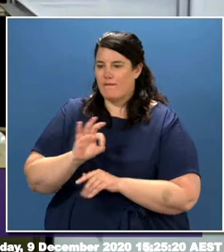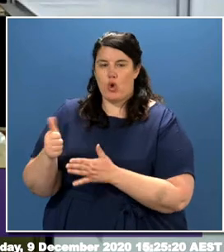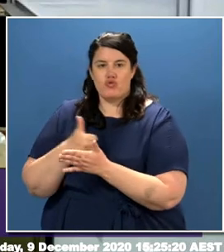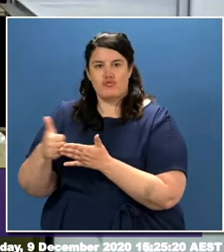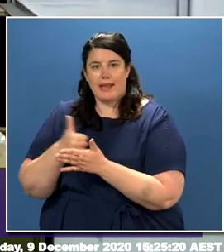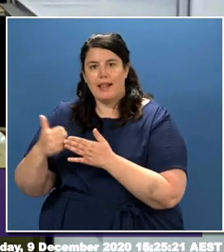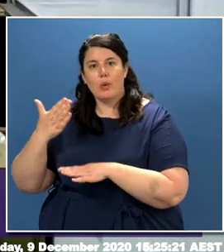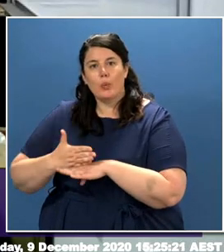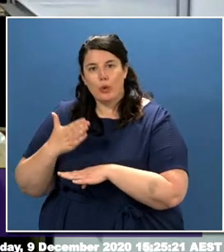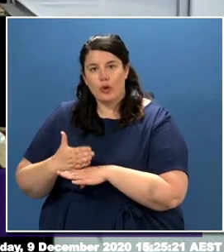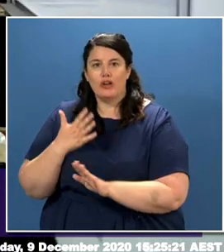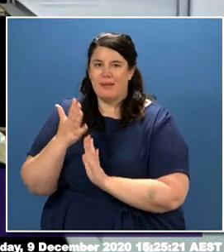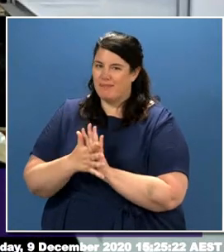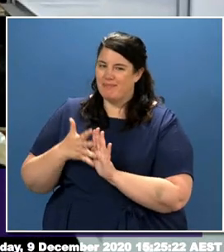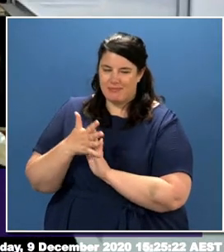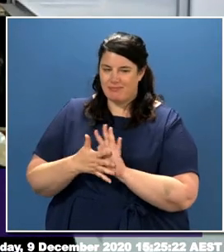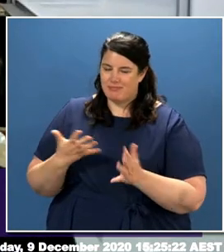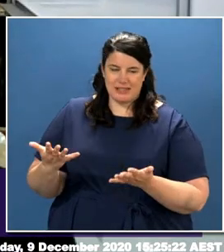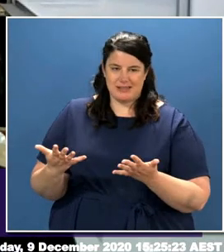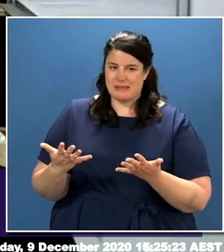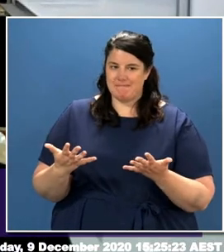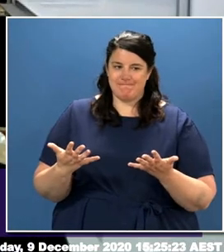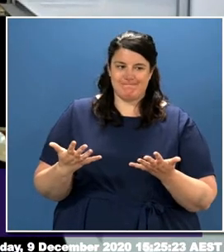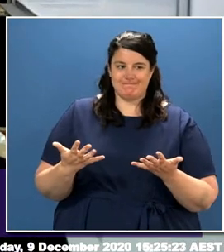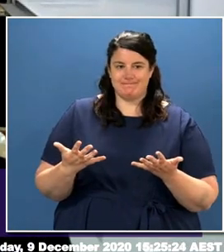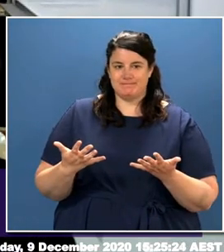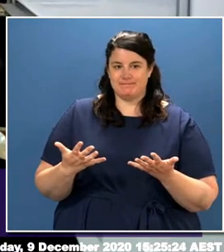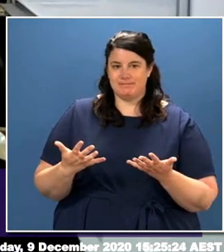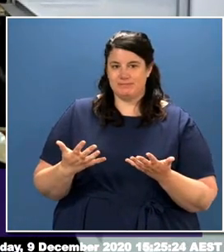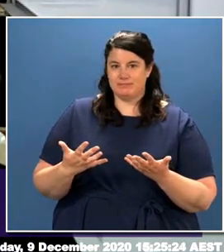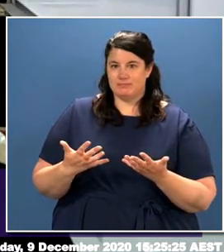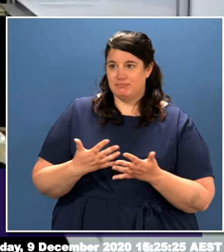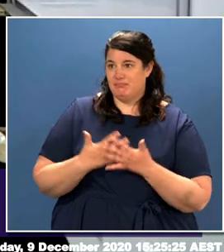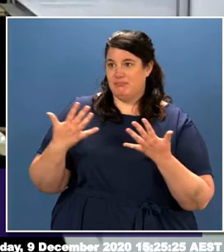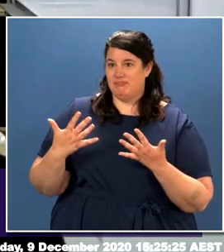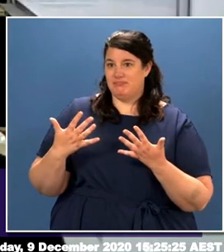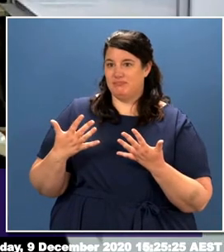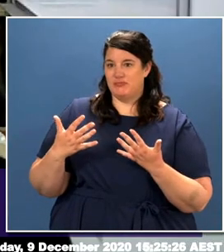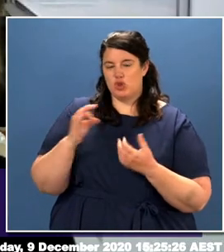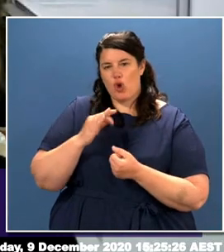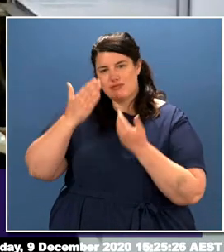that leads to a whole range of, you know, undignified and at times even